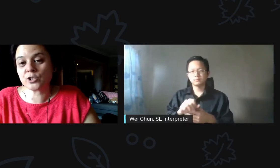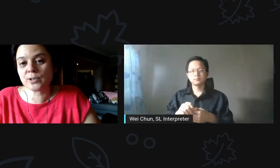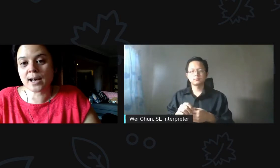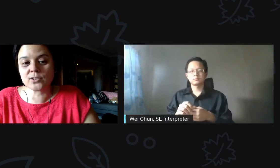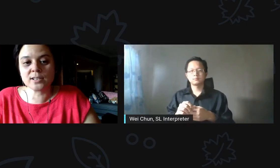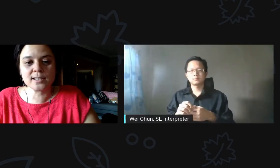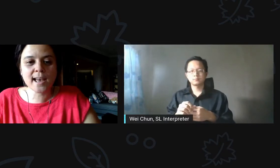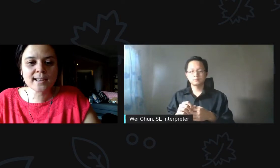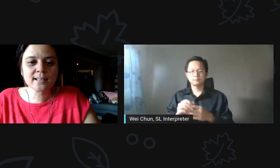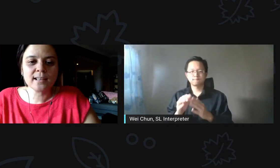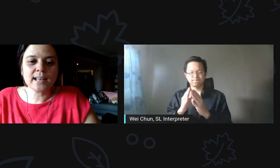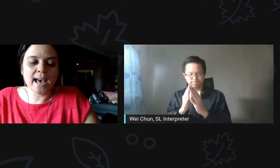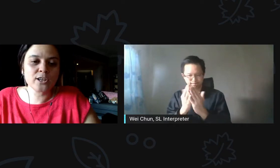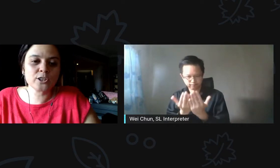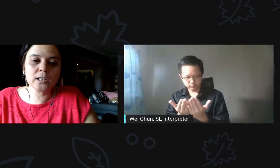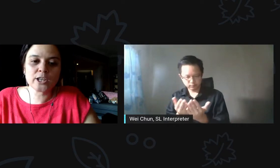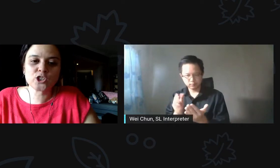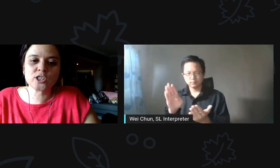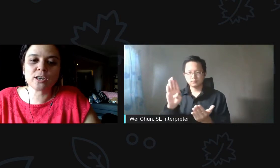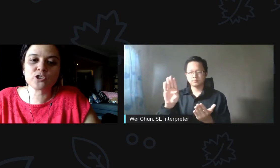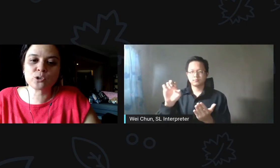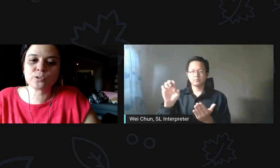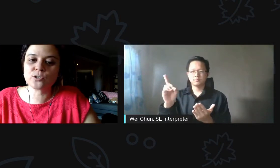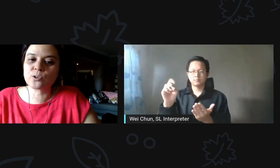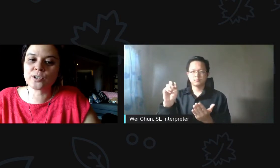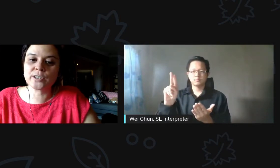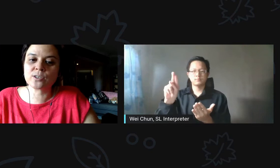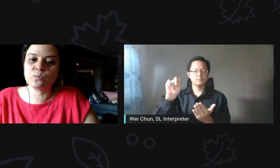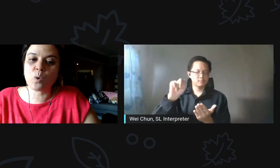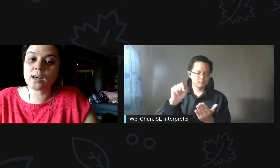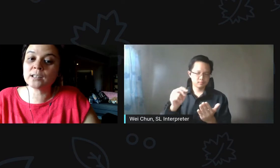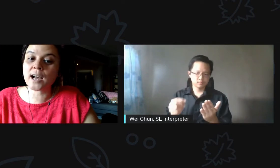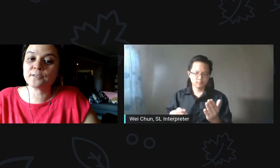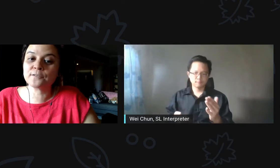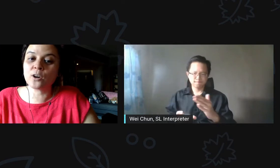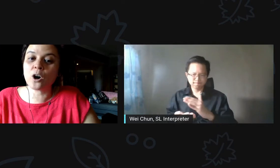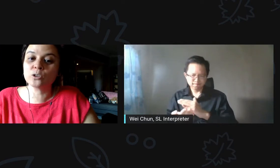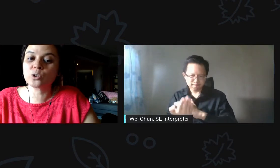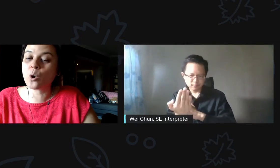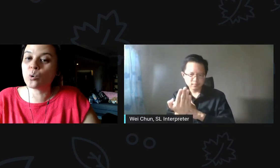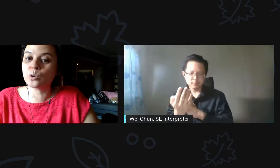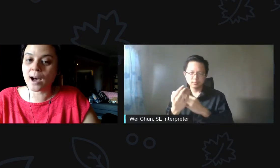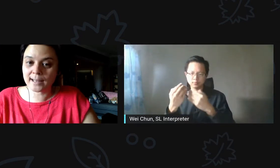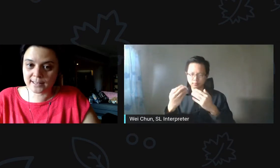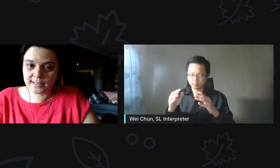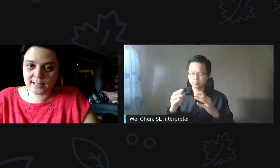in 2010 and her collection of short stories Wildlife on Coal Island